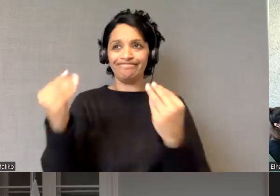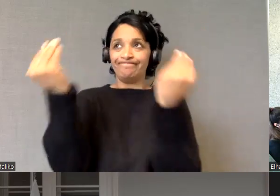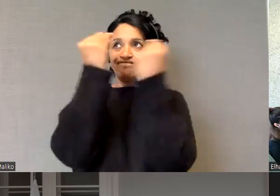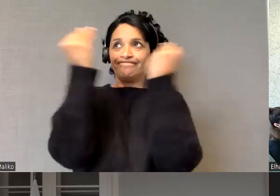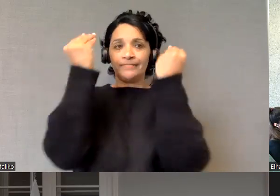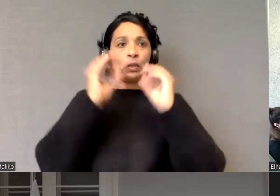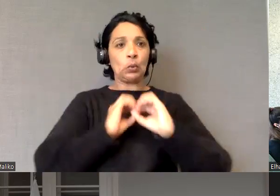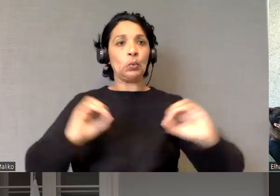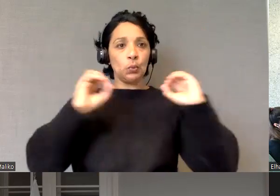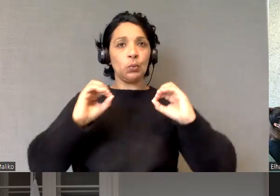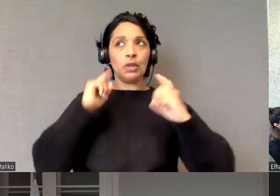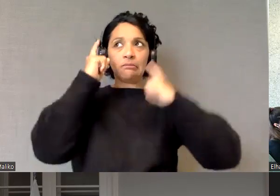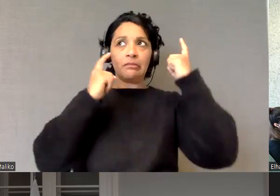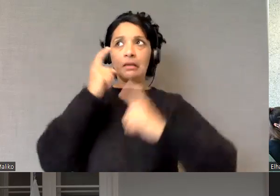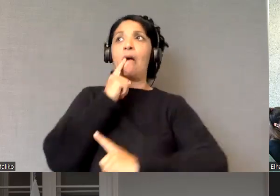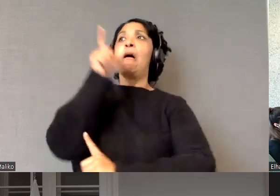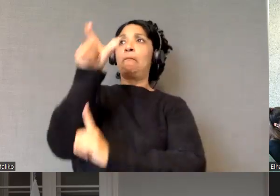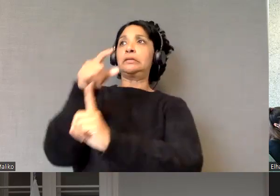and consideration of persons with disabilities in armed conflict.